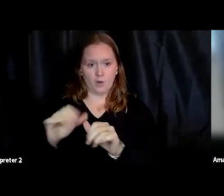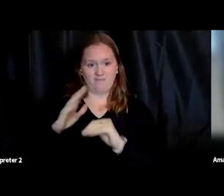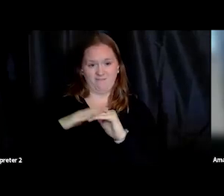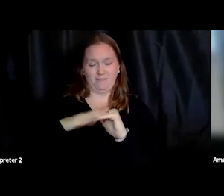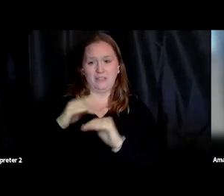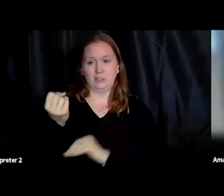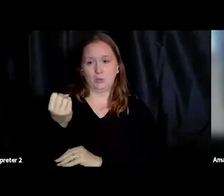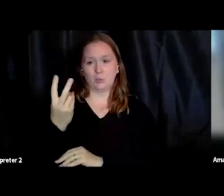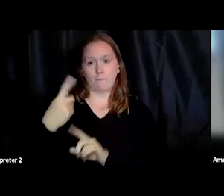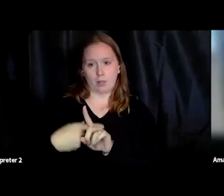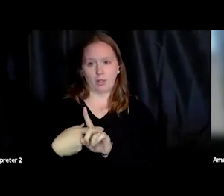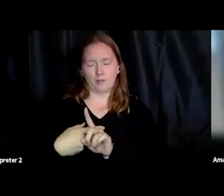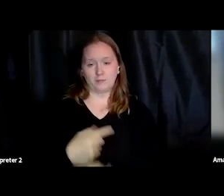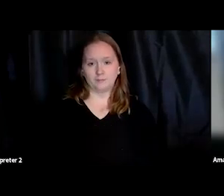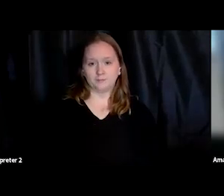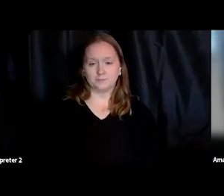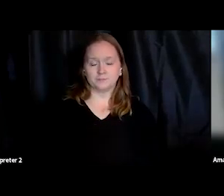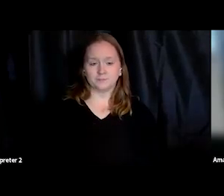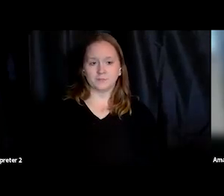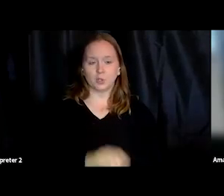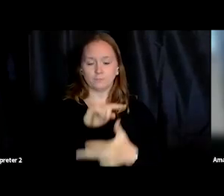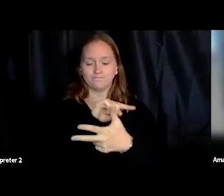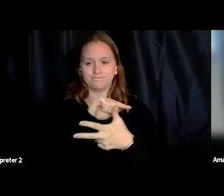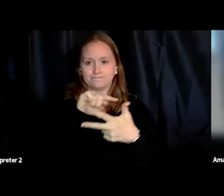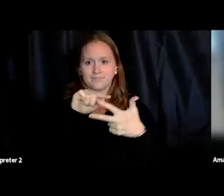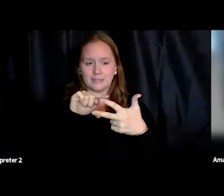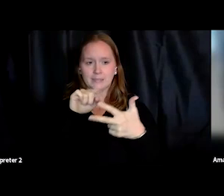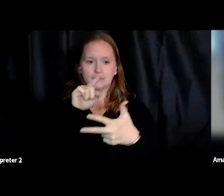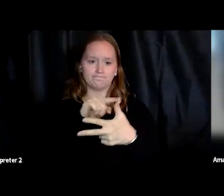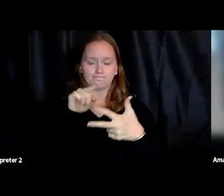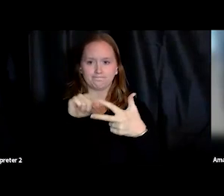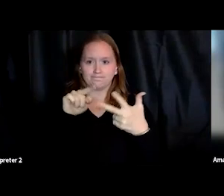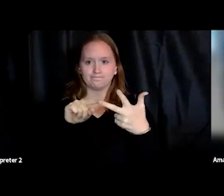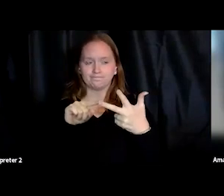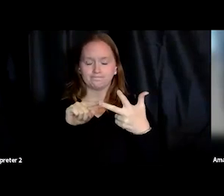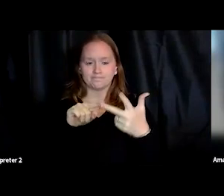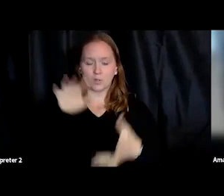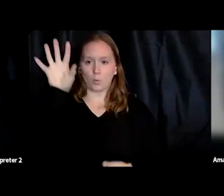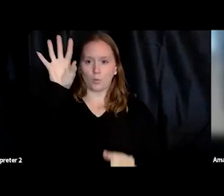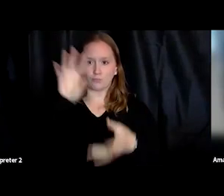So taking all of those bullet points as a whole, so we need to show that